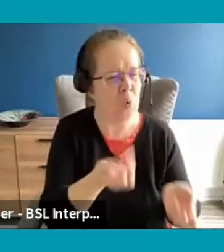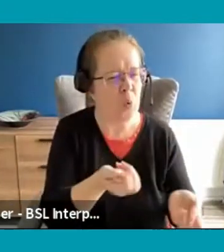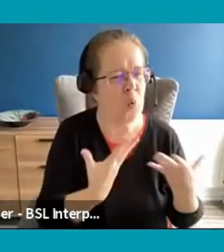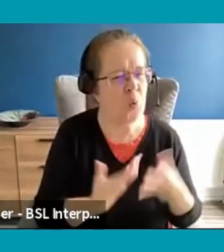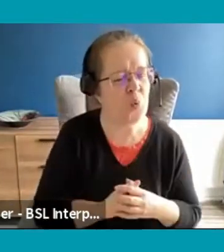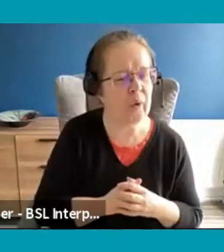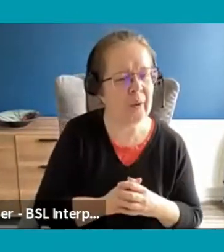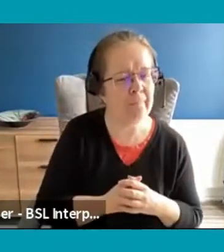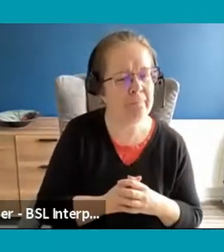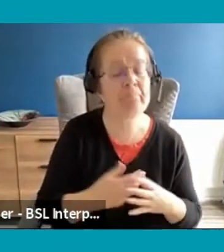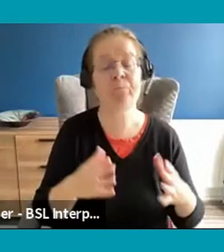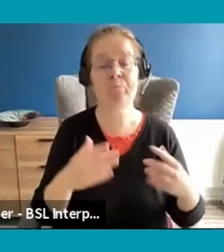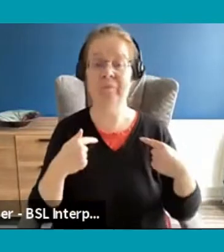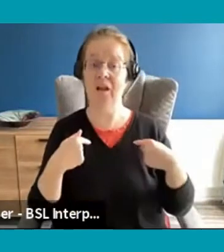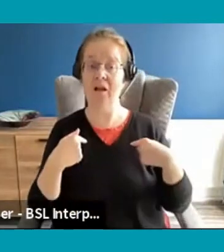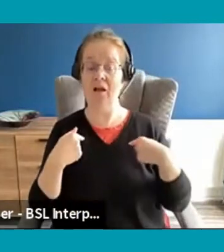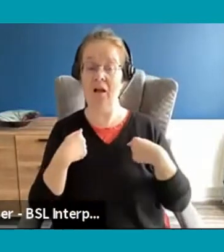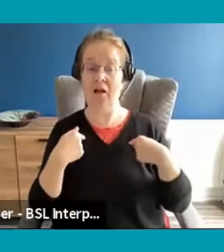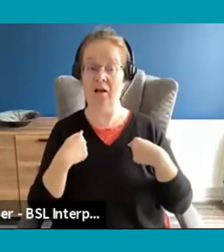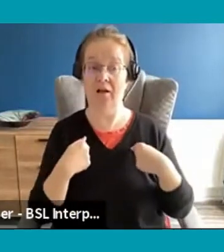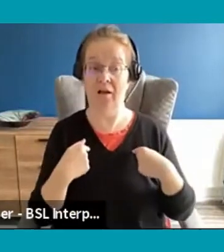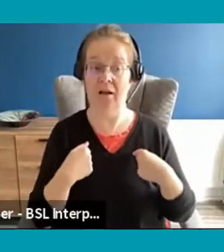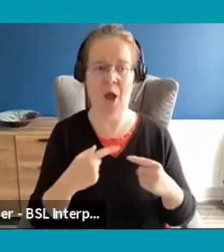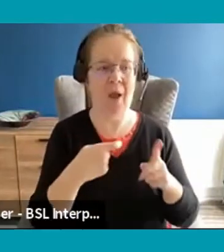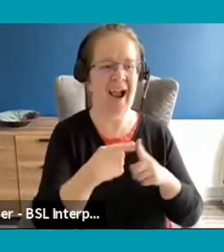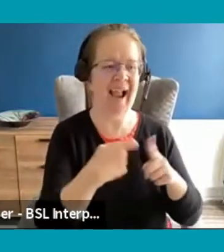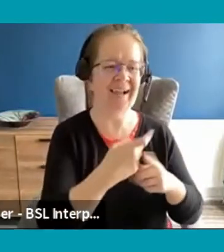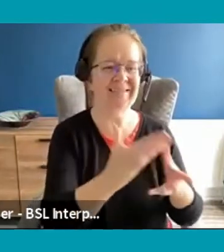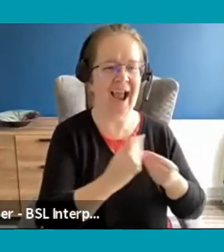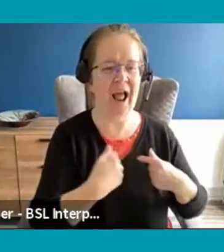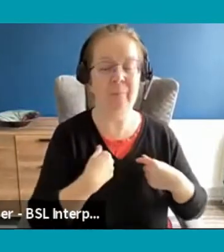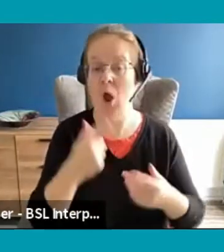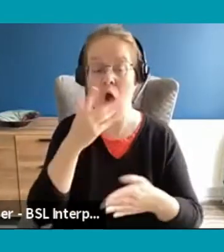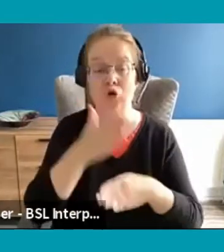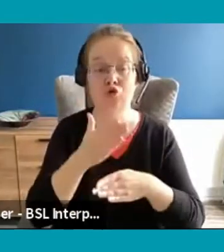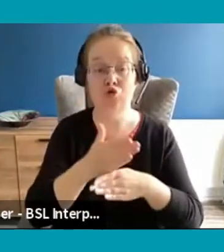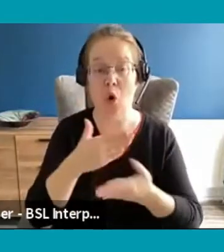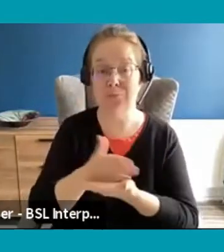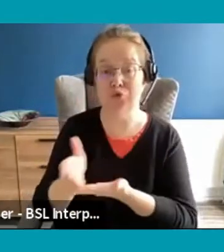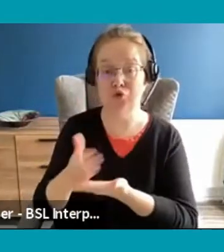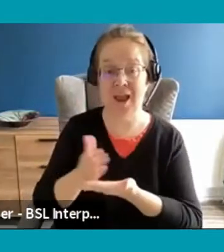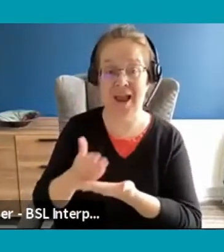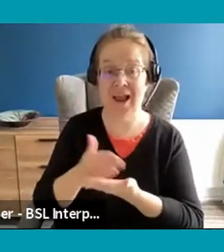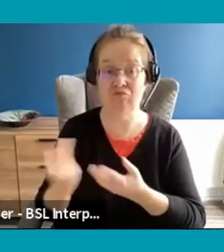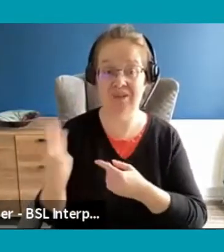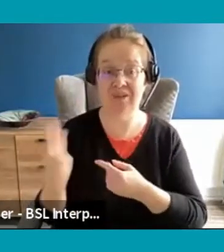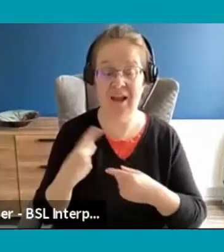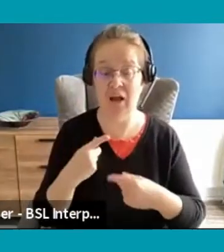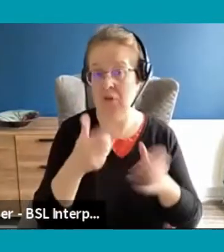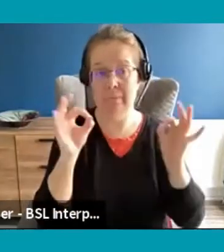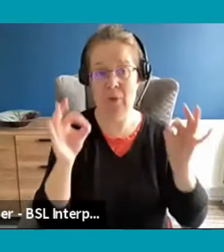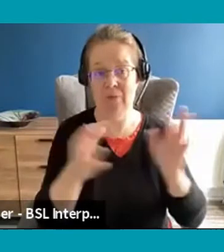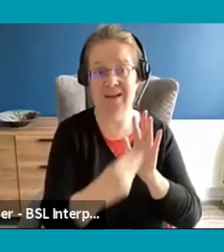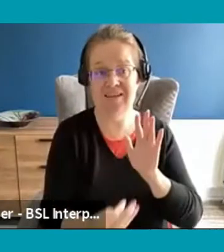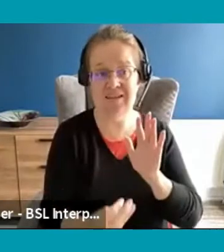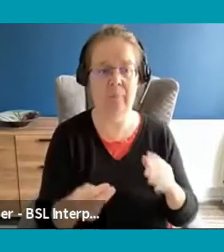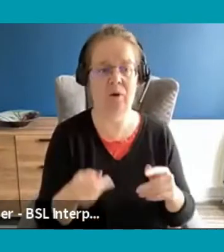Well, Kate is gonna help me. But you know job sharing we do job sharing is another. Another good example you know. So again, if somebody doesn't want to.